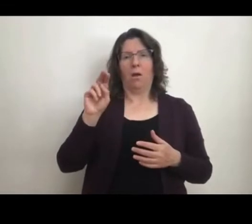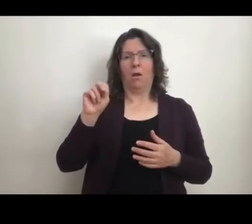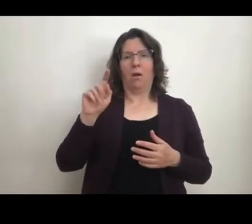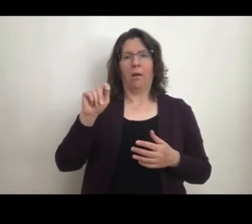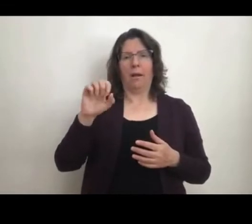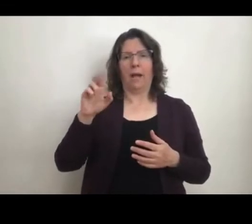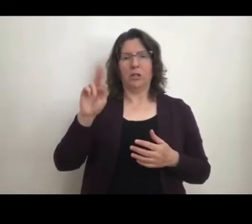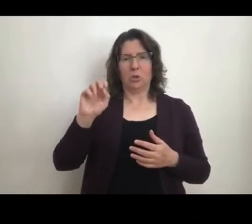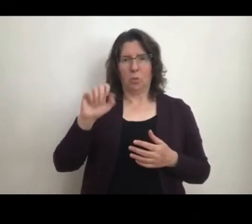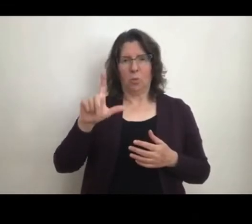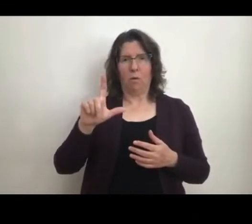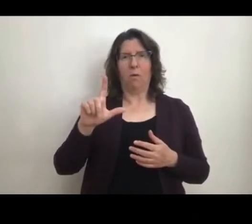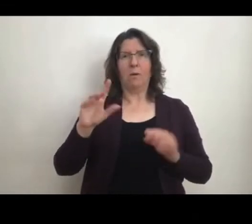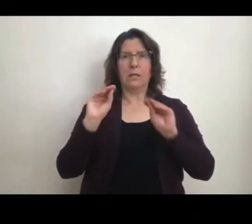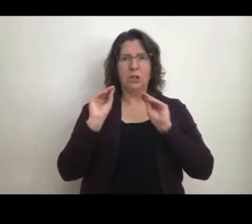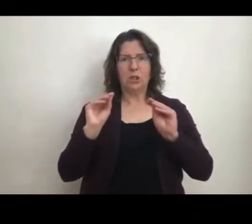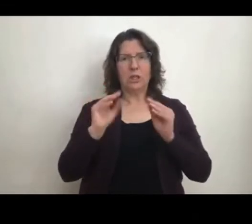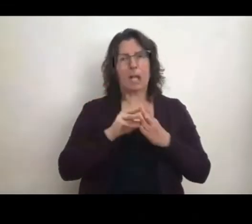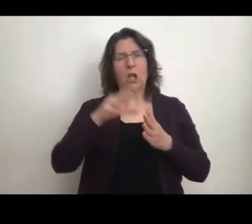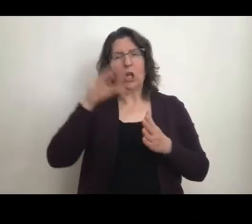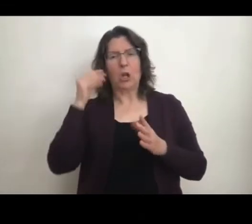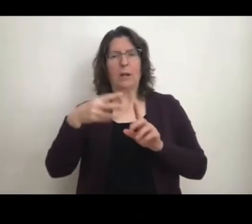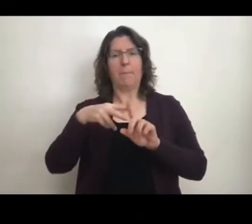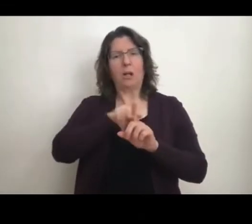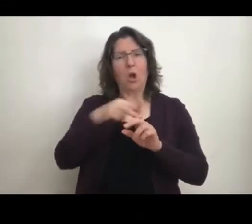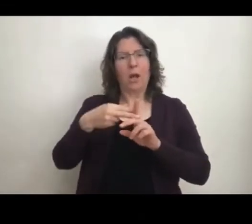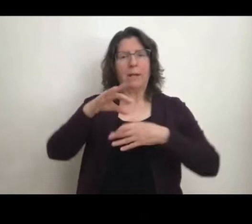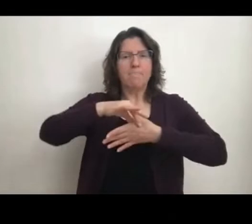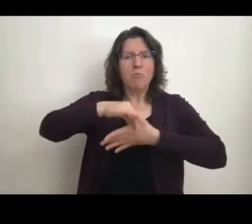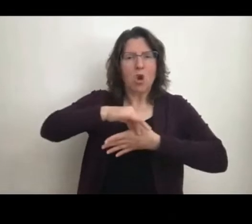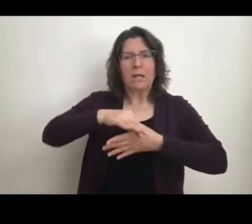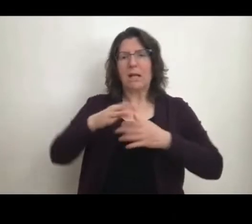Number four is contextual teaching and learning.